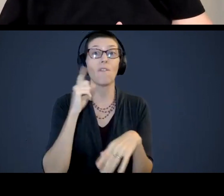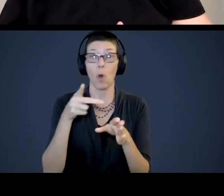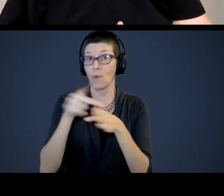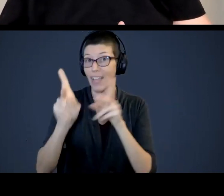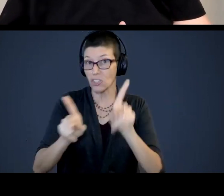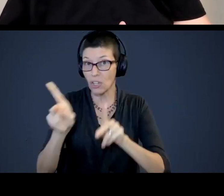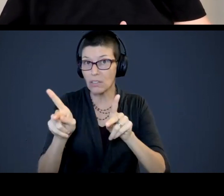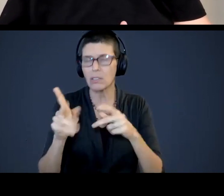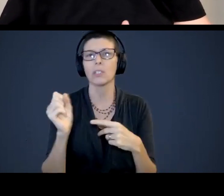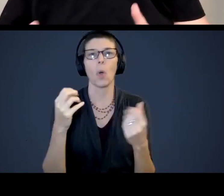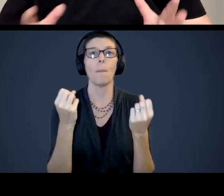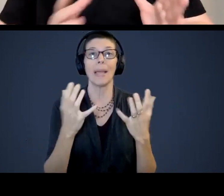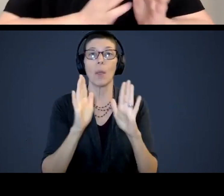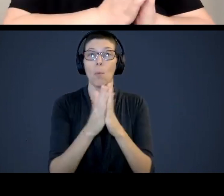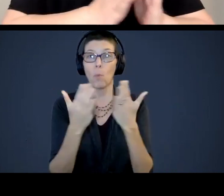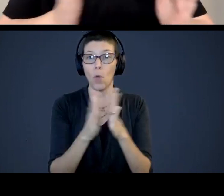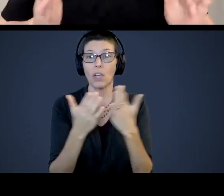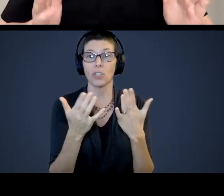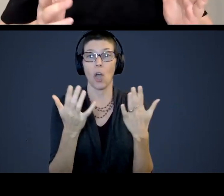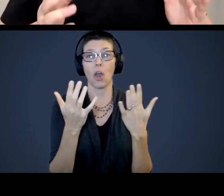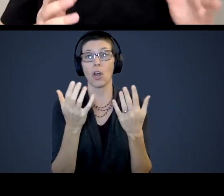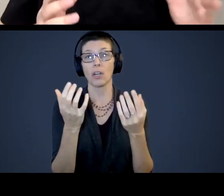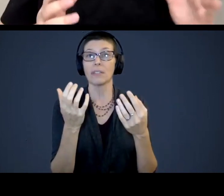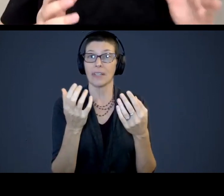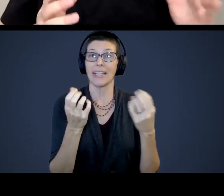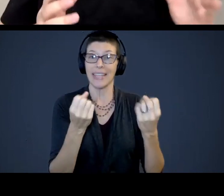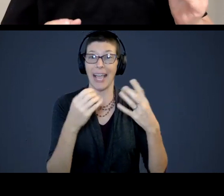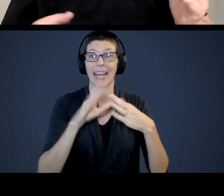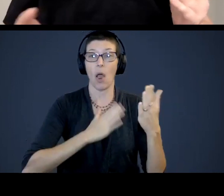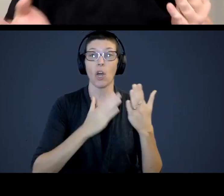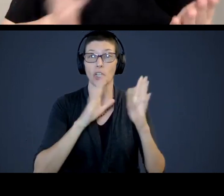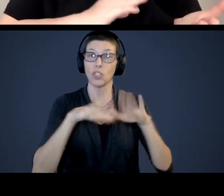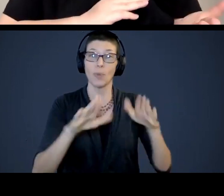So a lot of our books are signed in our children's section. If you want to borrow a book, you can